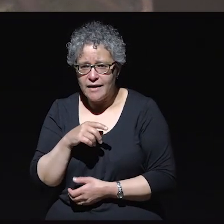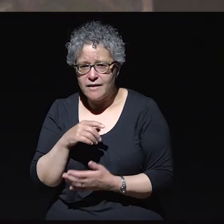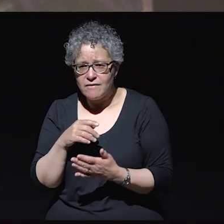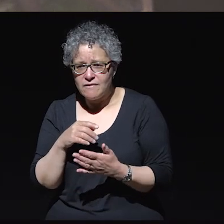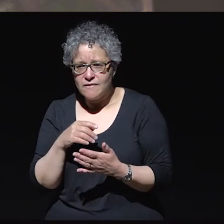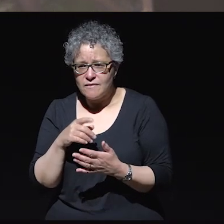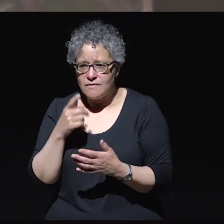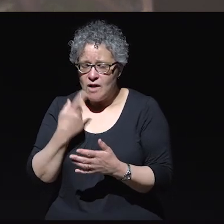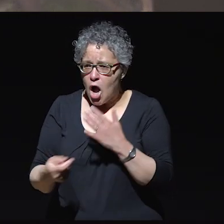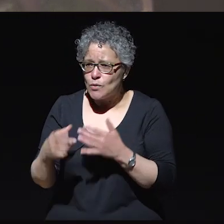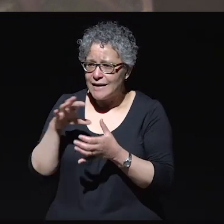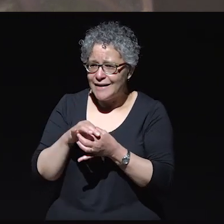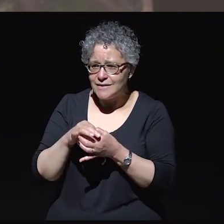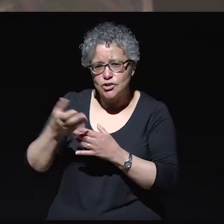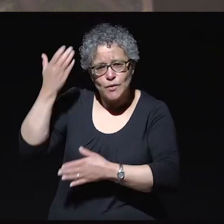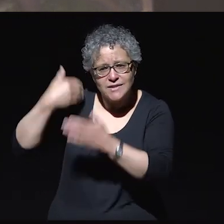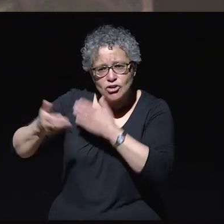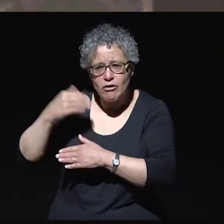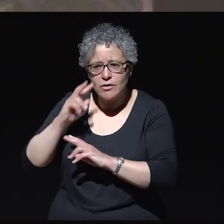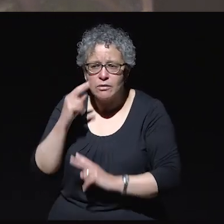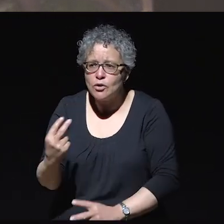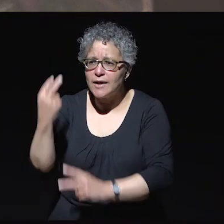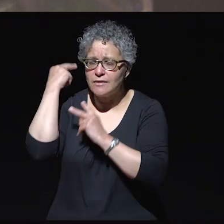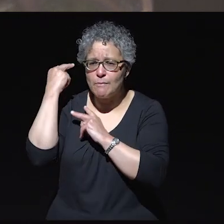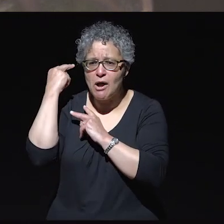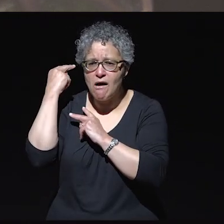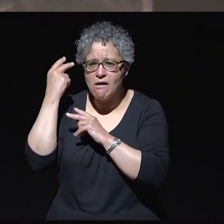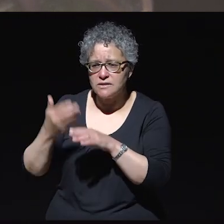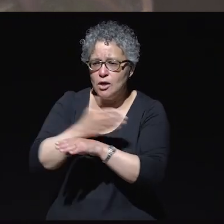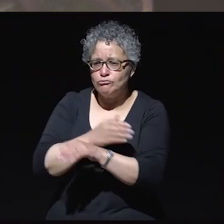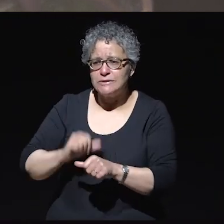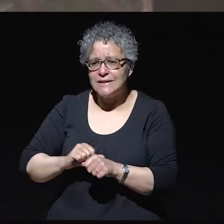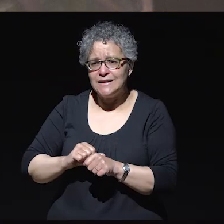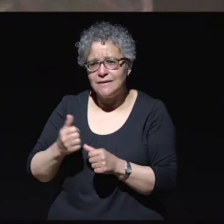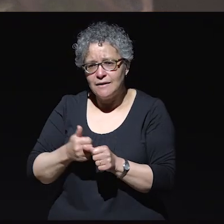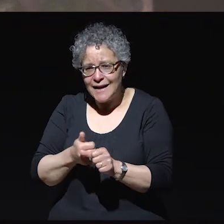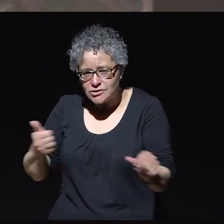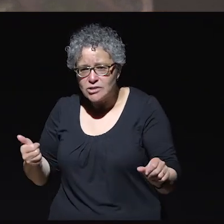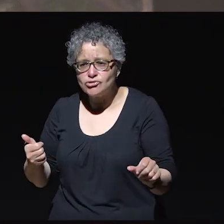and a kind of nostalgia and looking to the past, whether it be pre-industrial or, indeed, the idea of a court culture,